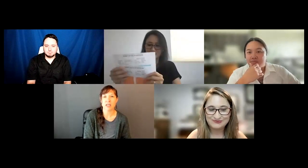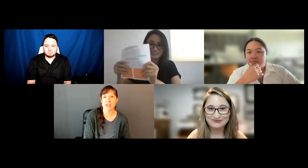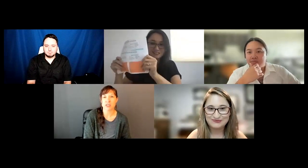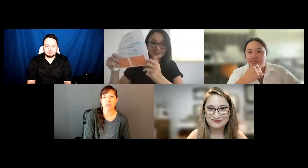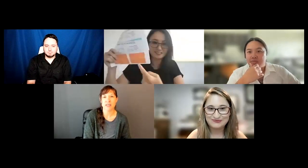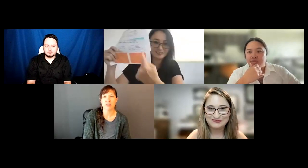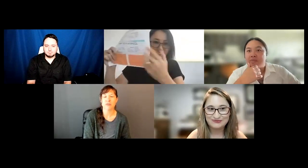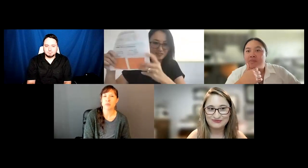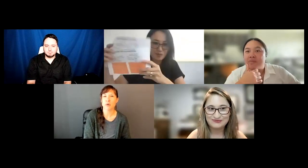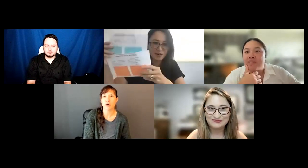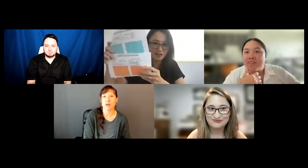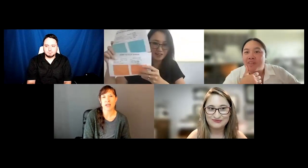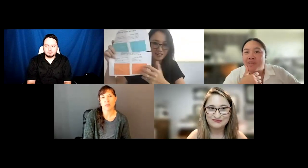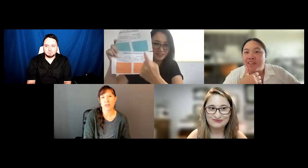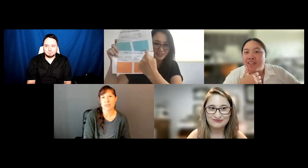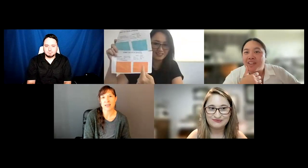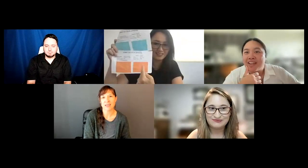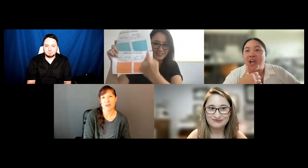that we're working on for the Miami collection.